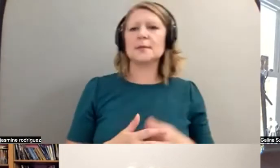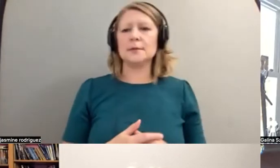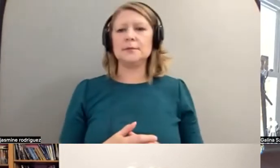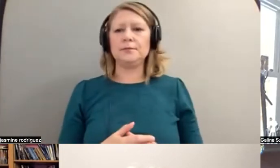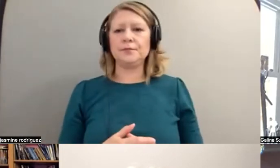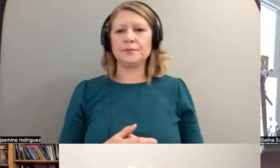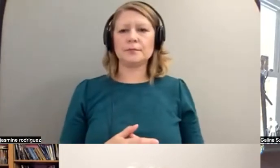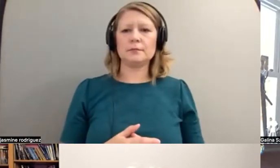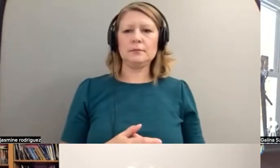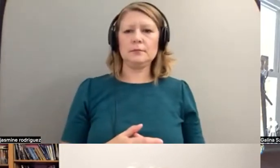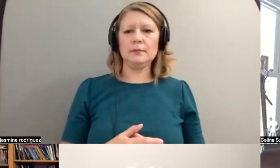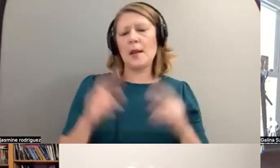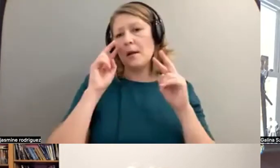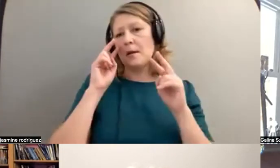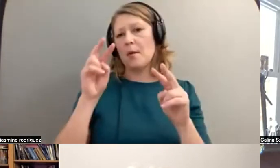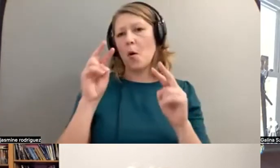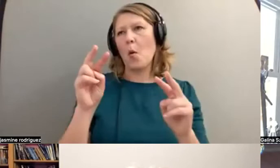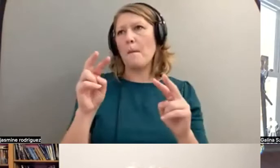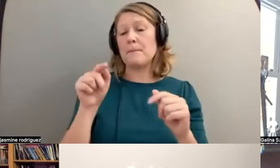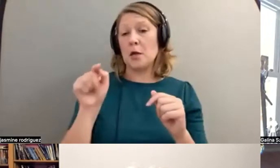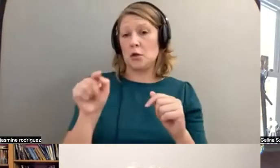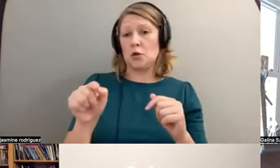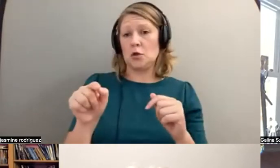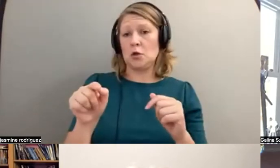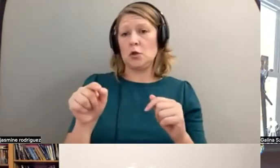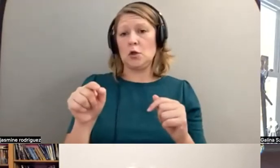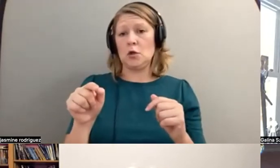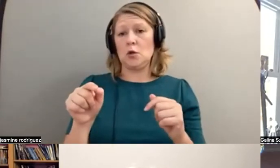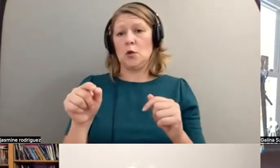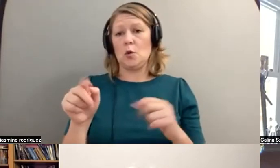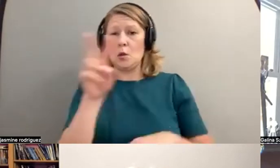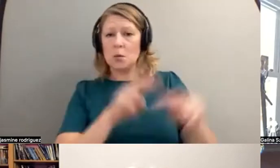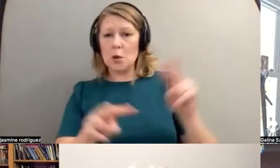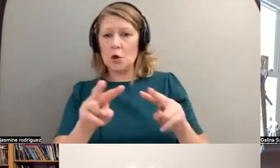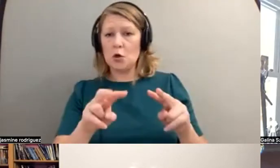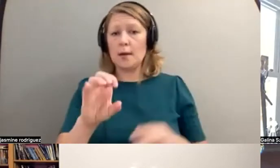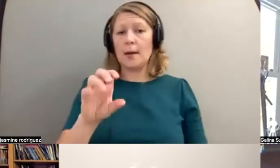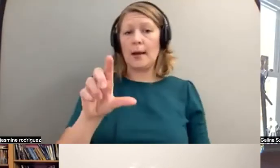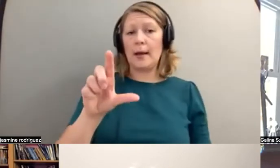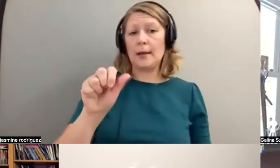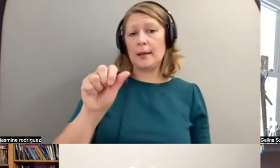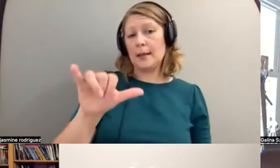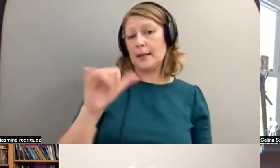um, after seeing the the art, the clear-- maybe you start,